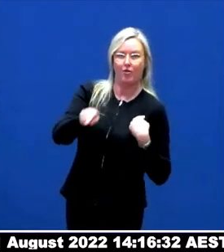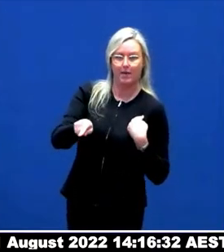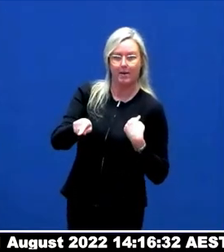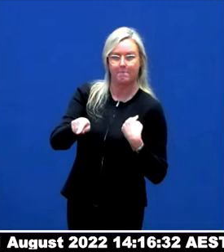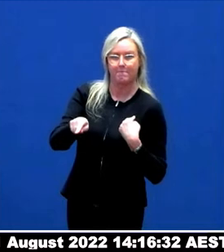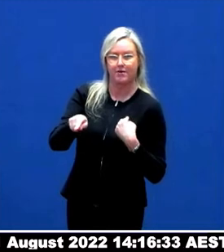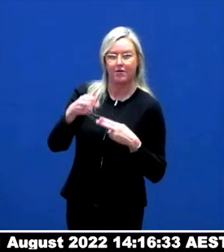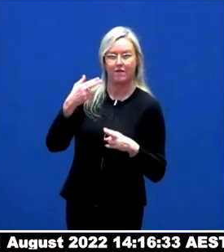In some circumstances, yes.